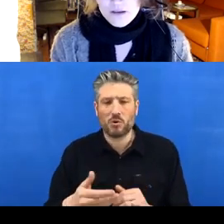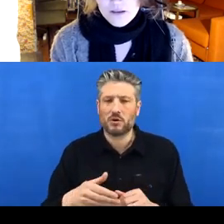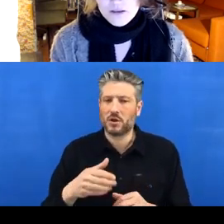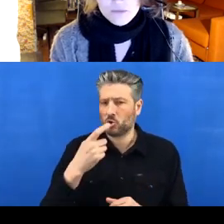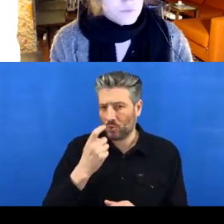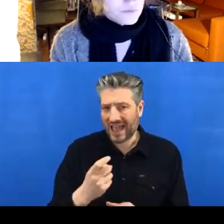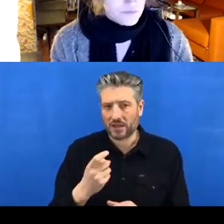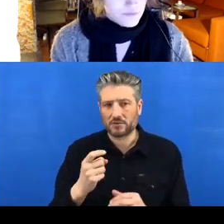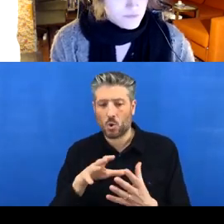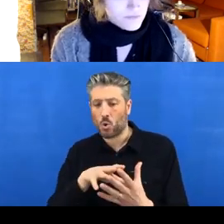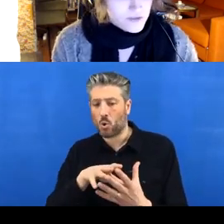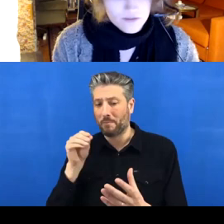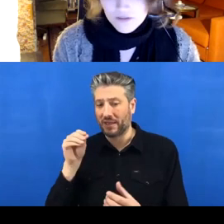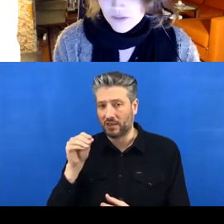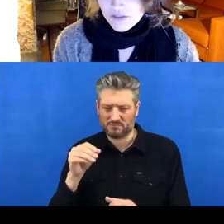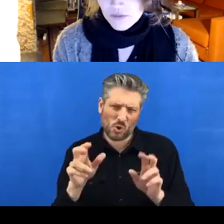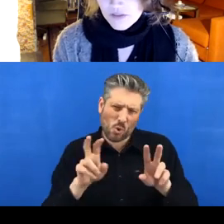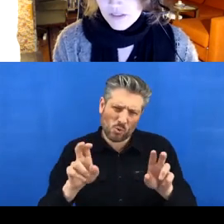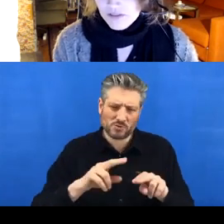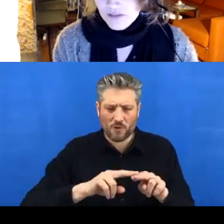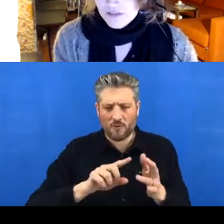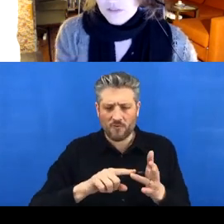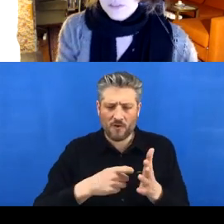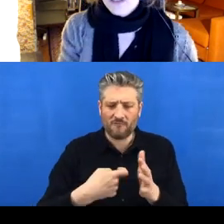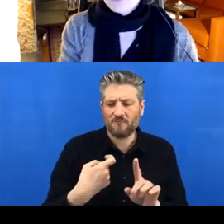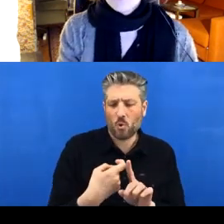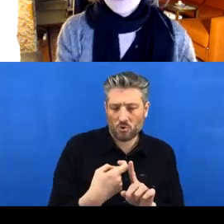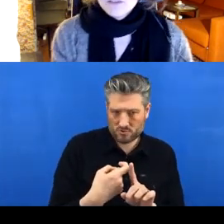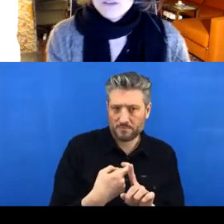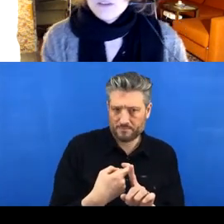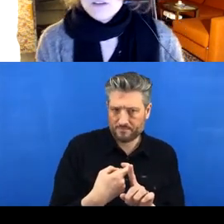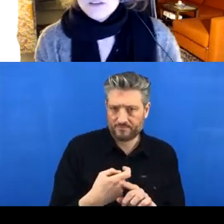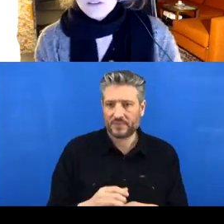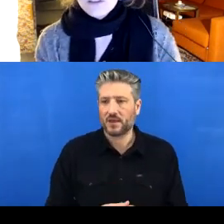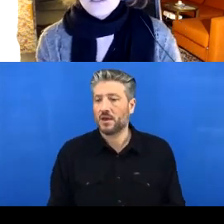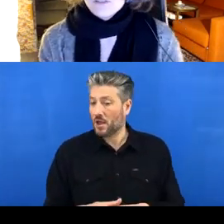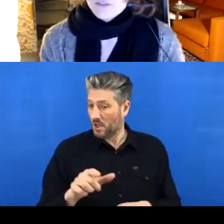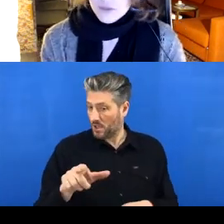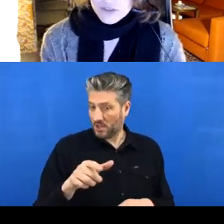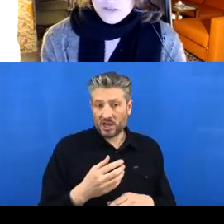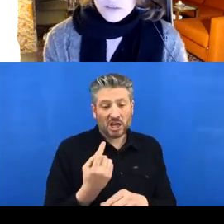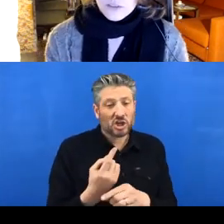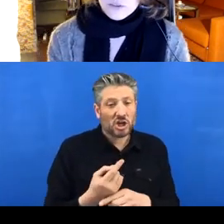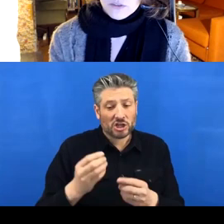So I’m just going to put the link in the chat to the repository that you're going to fork. [https://github.com/freyawatkins/github_practice]